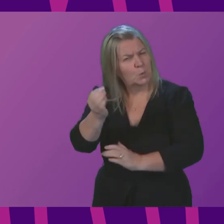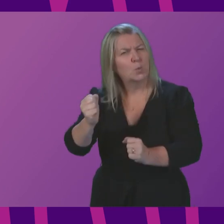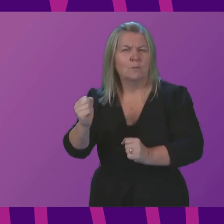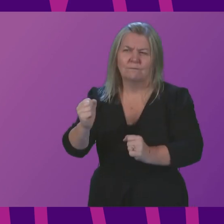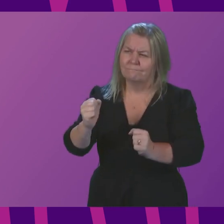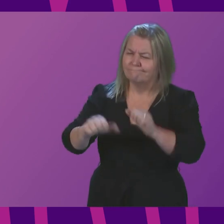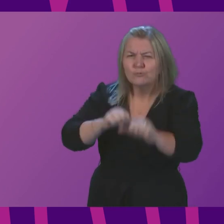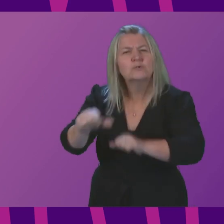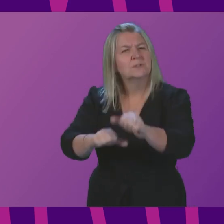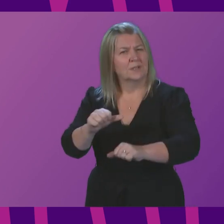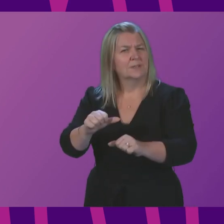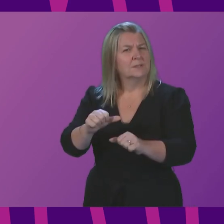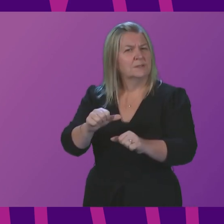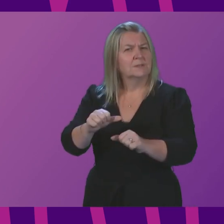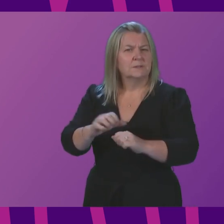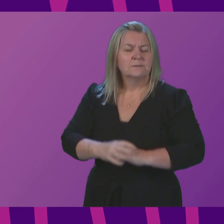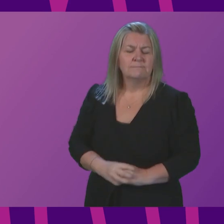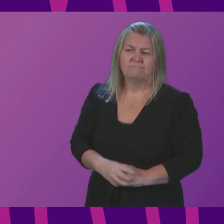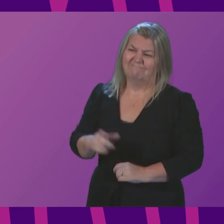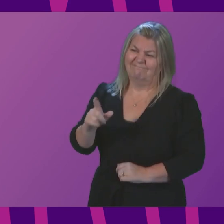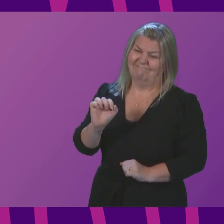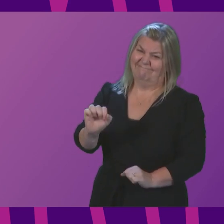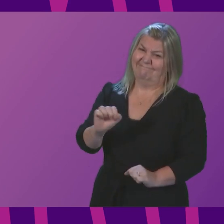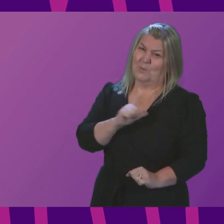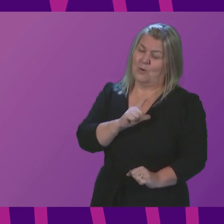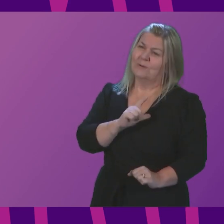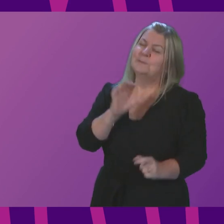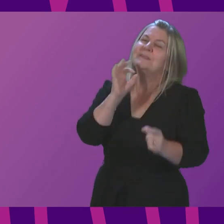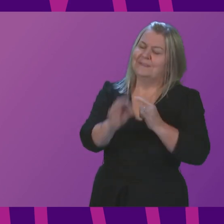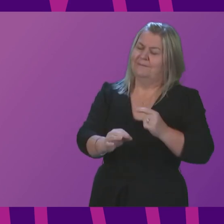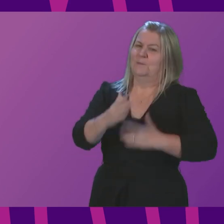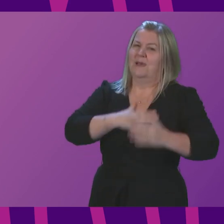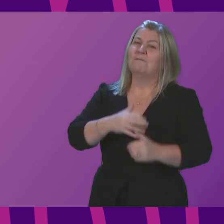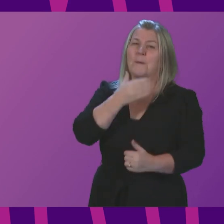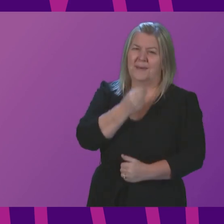cause of violence against women, which is the behaviour of some men in our society.